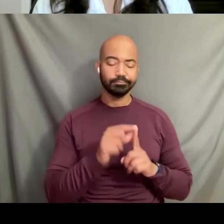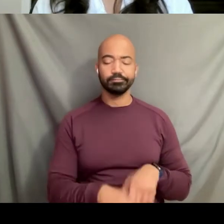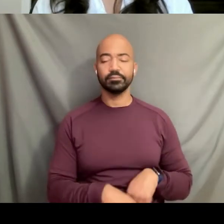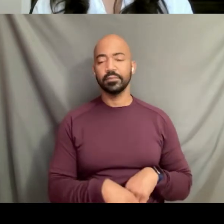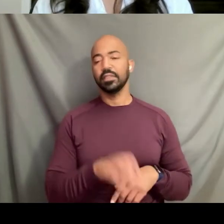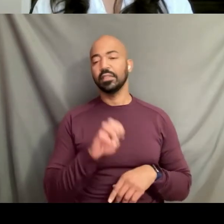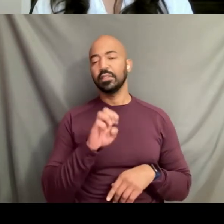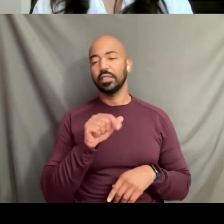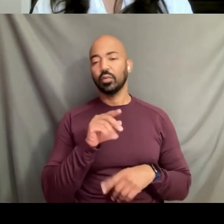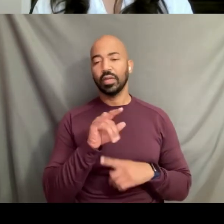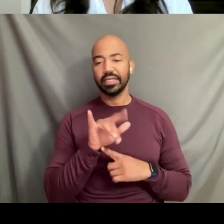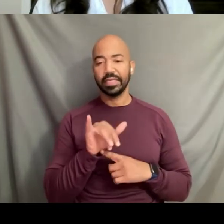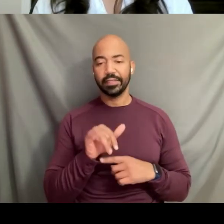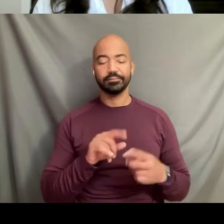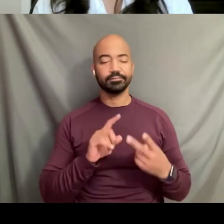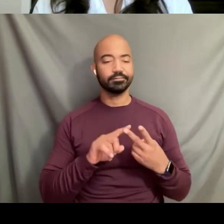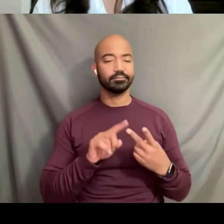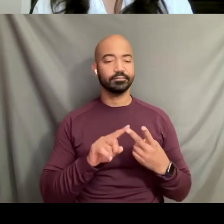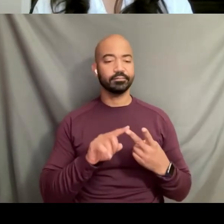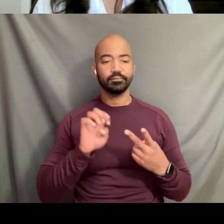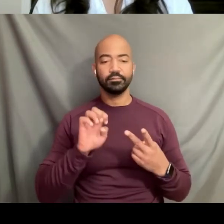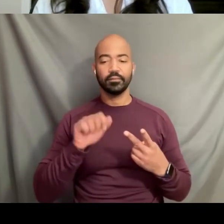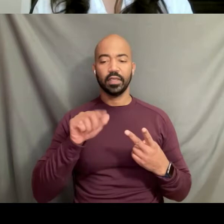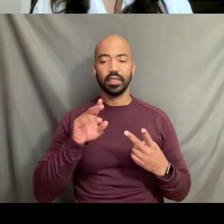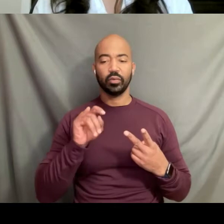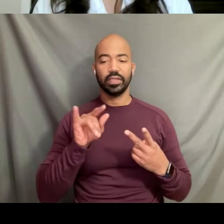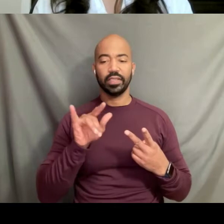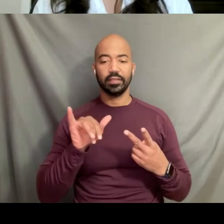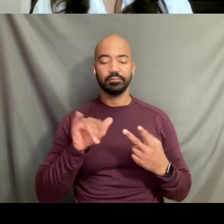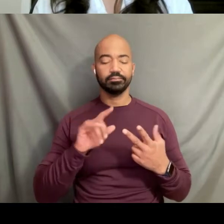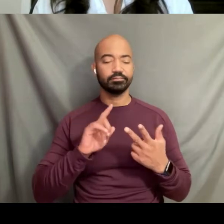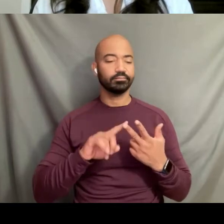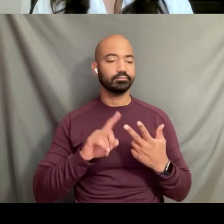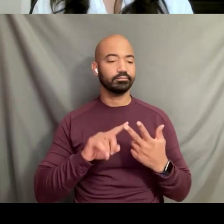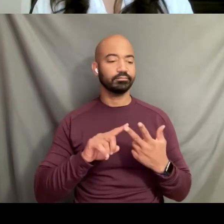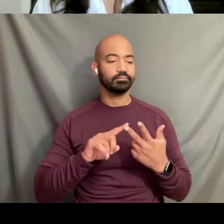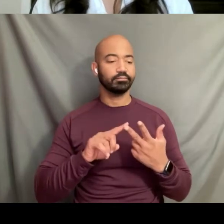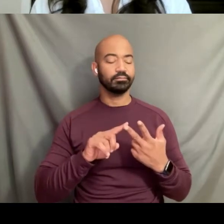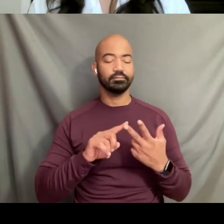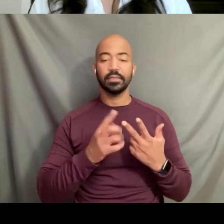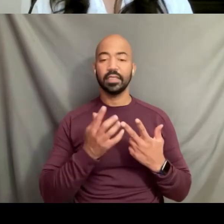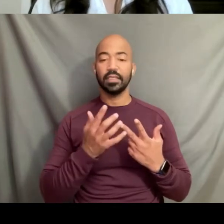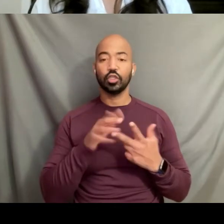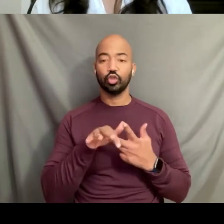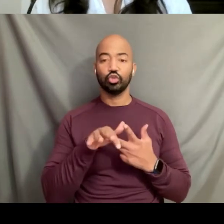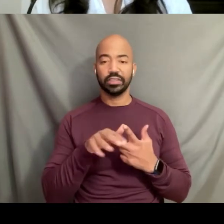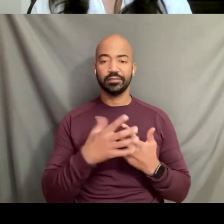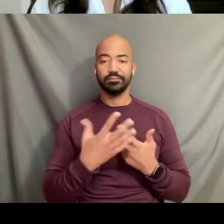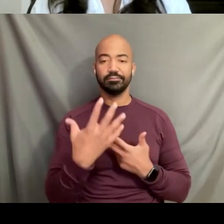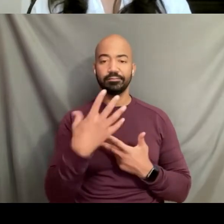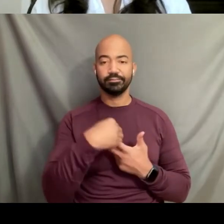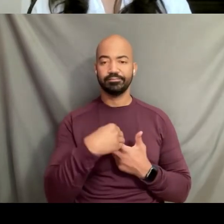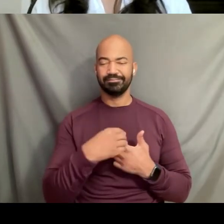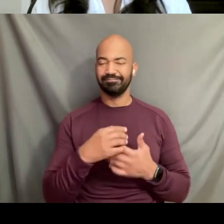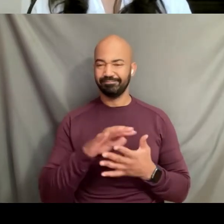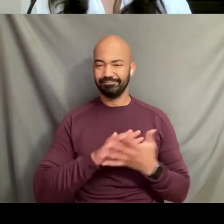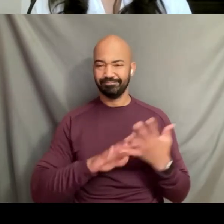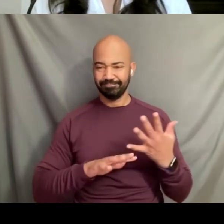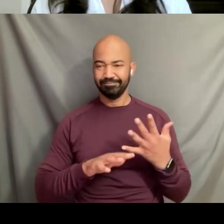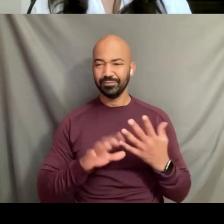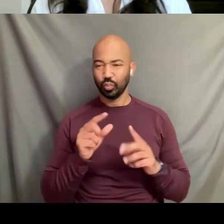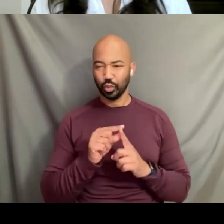are referred to during orientations, right? But it is important to reflect on these terms